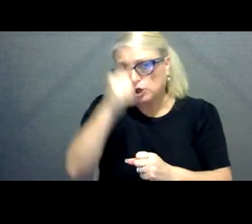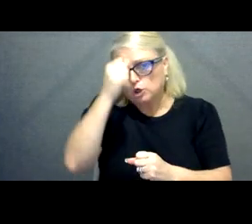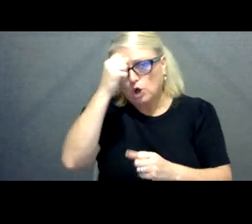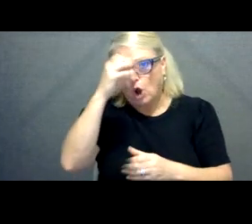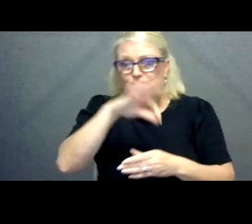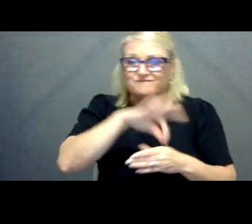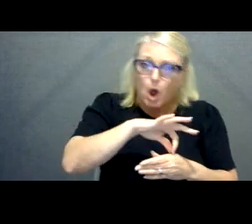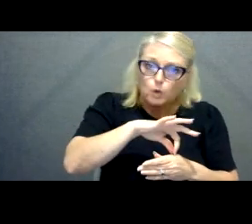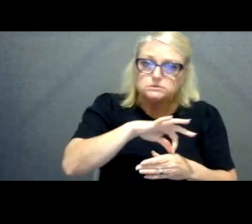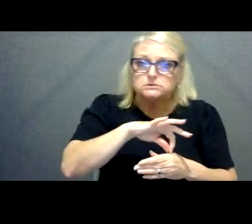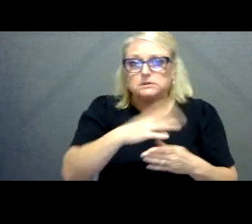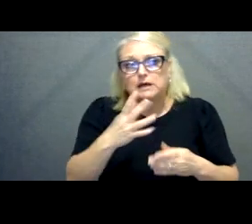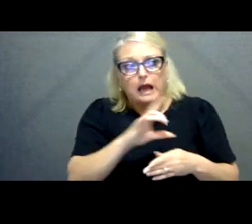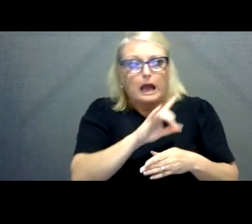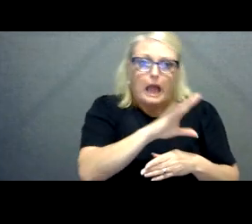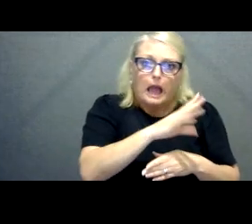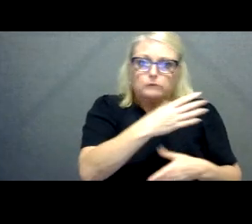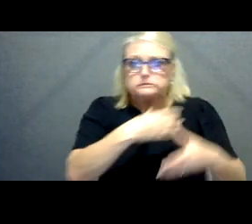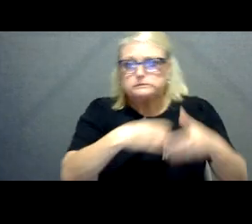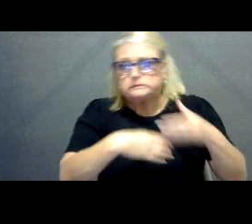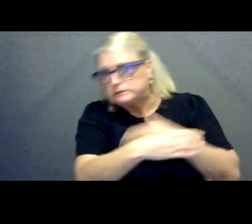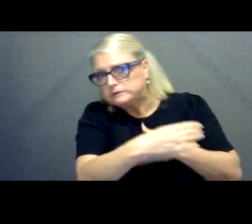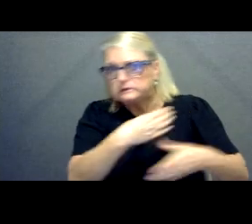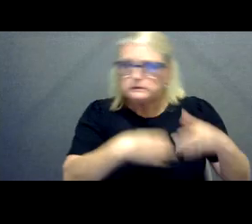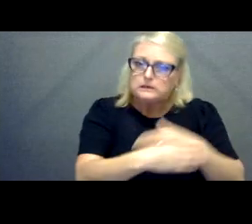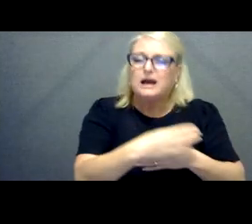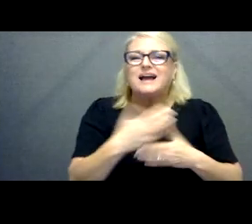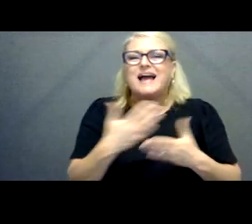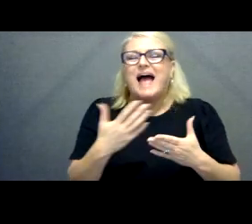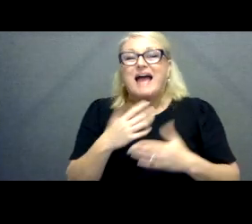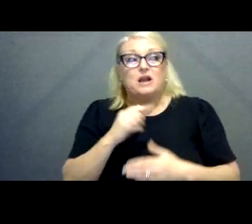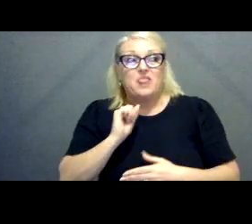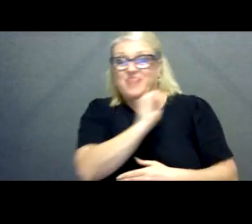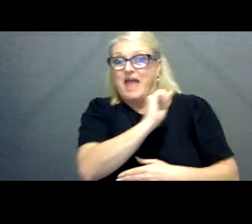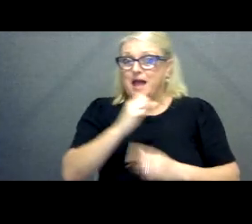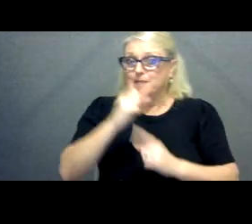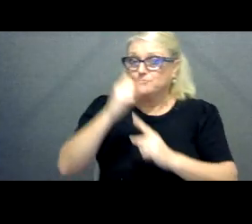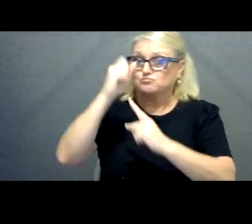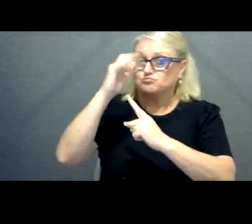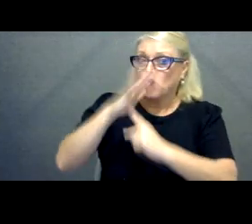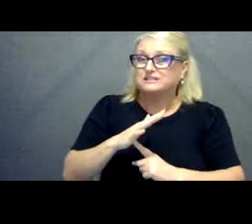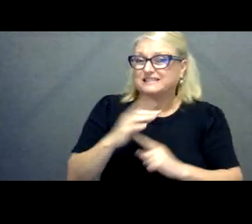in priorities as well so the priorities can shift depending on the government at the time so it's